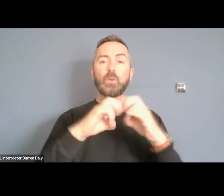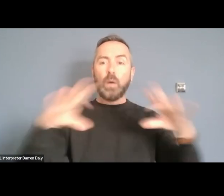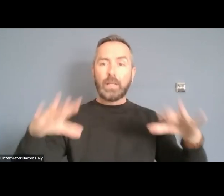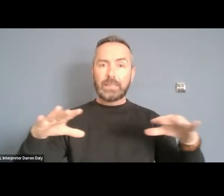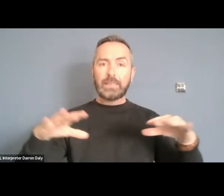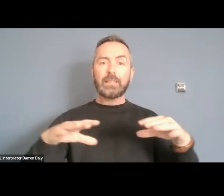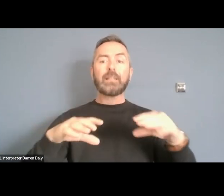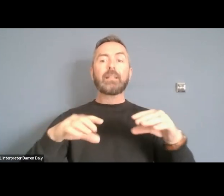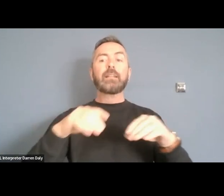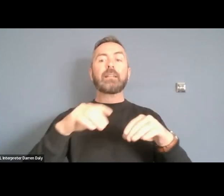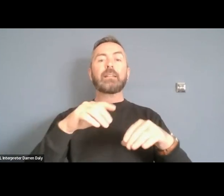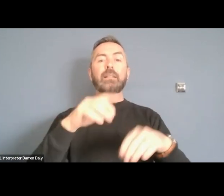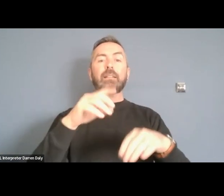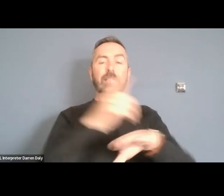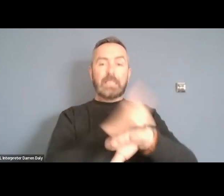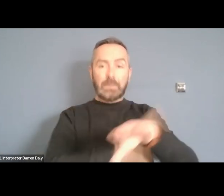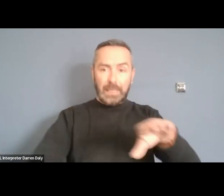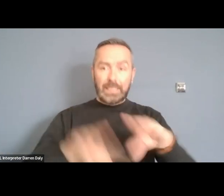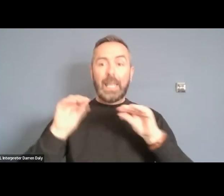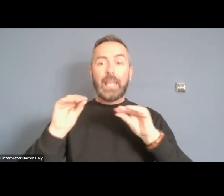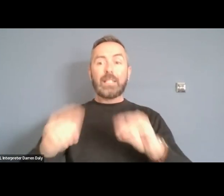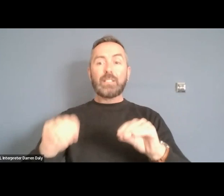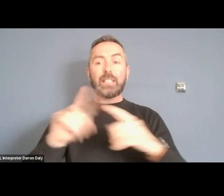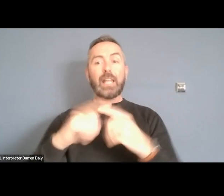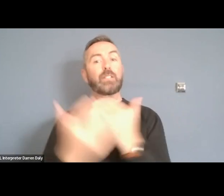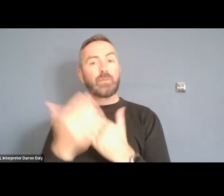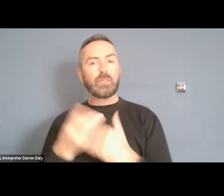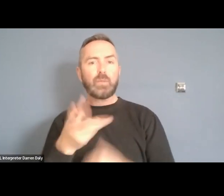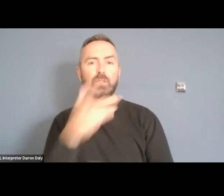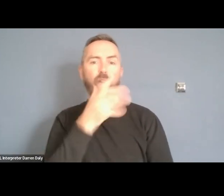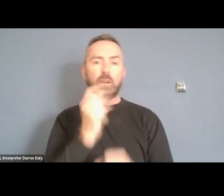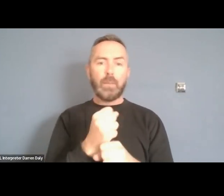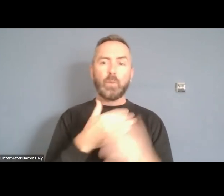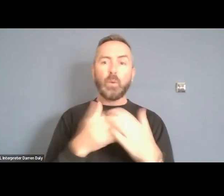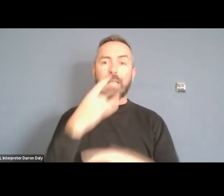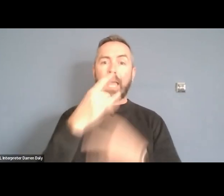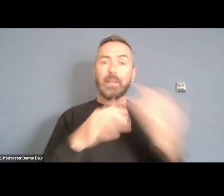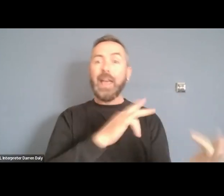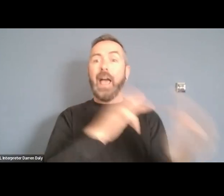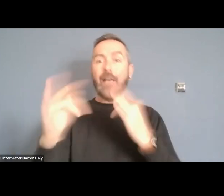She is going to say a few words about the consultation event that will take place after our break, over to you Tara.